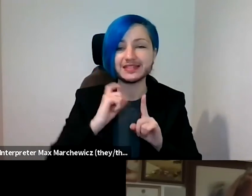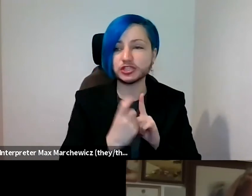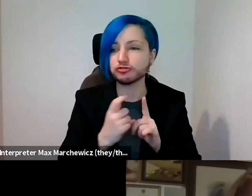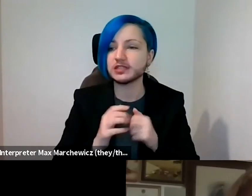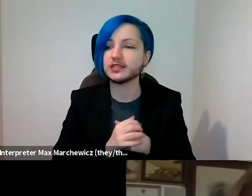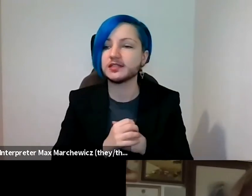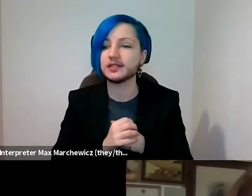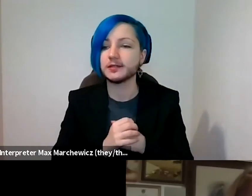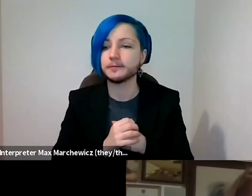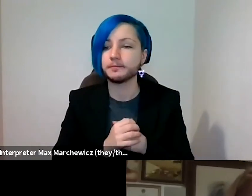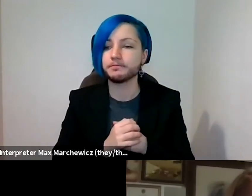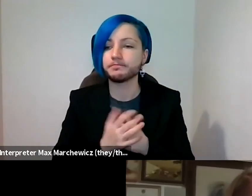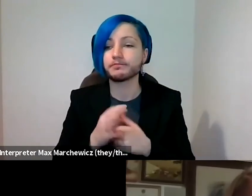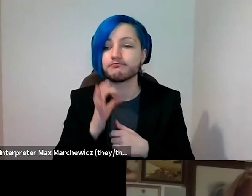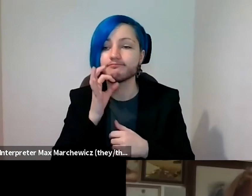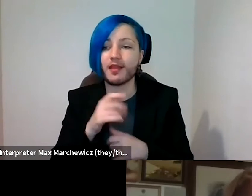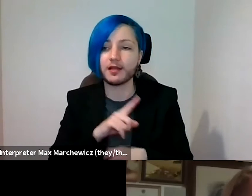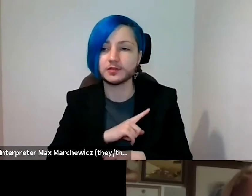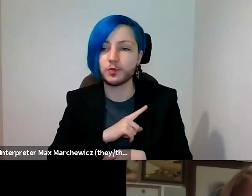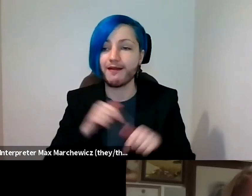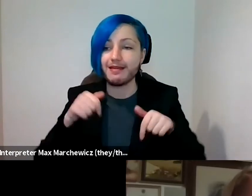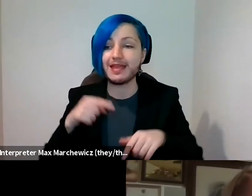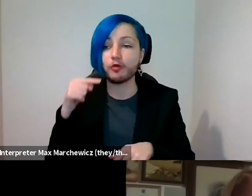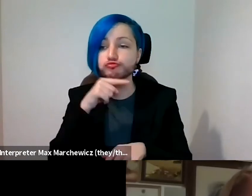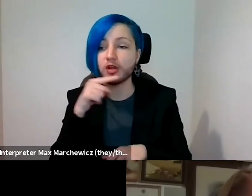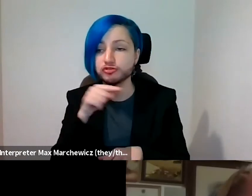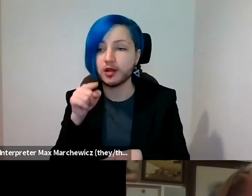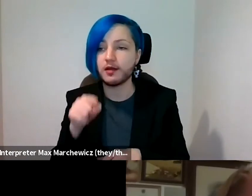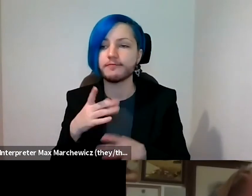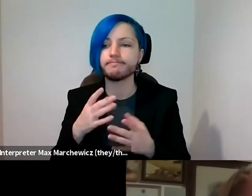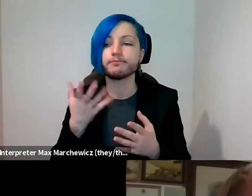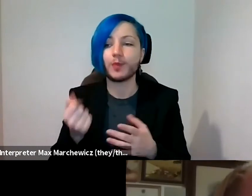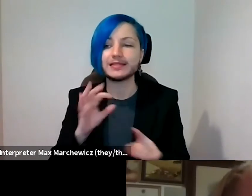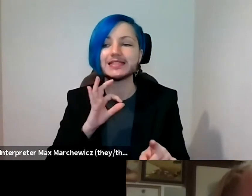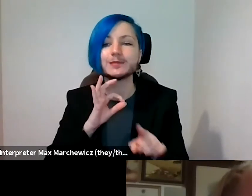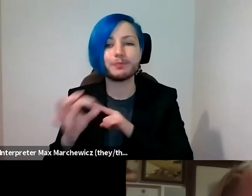and is asking because here in Russia, there was a specialist in Sanskrit